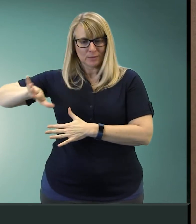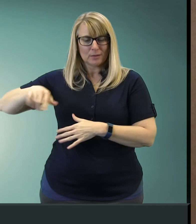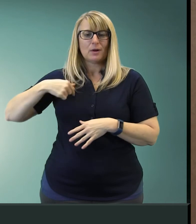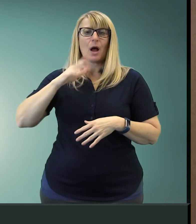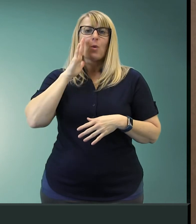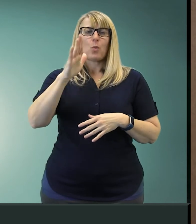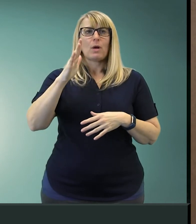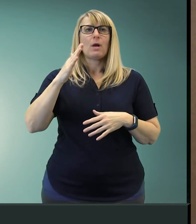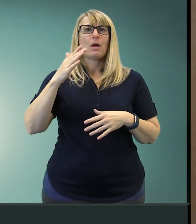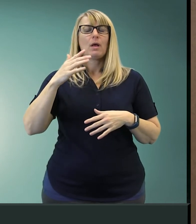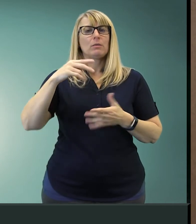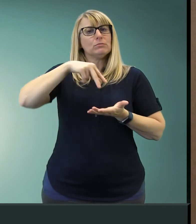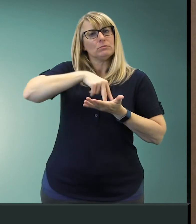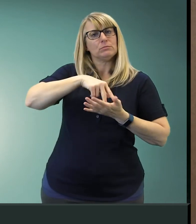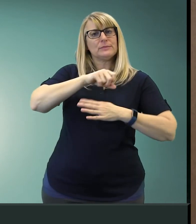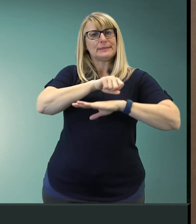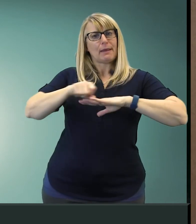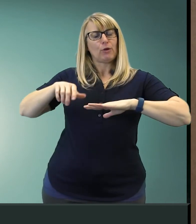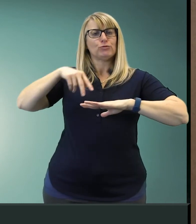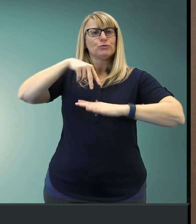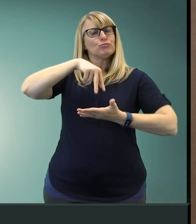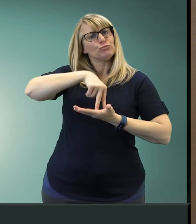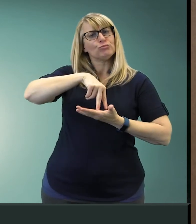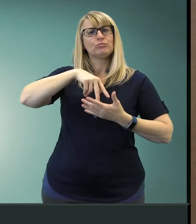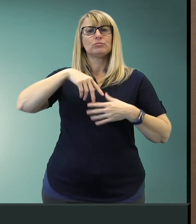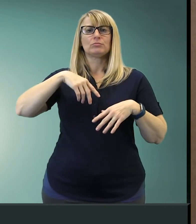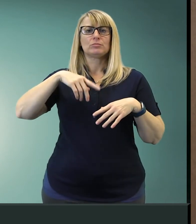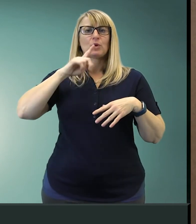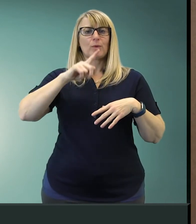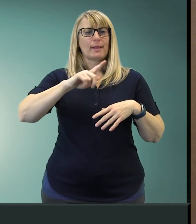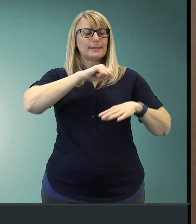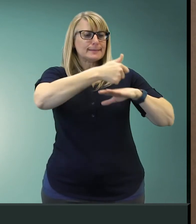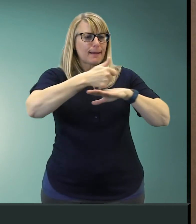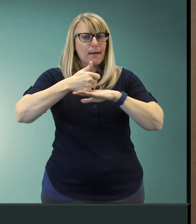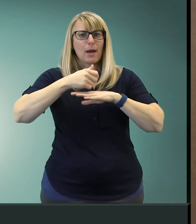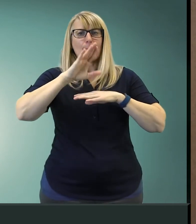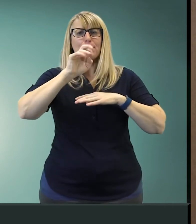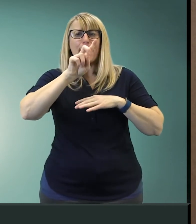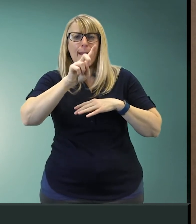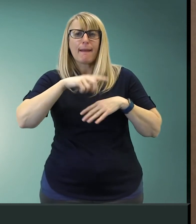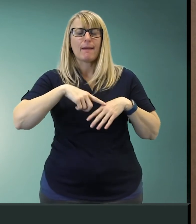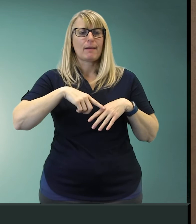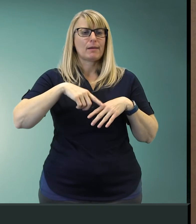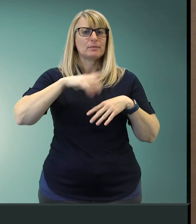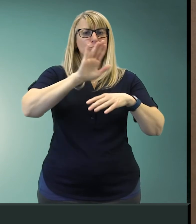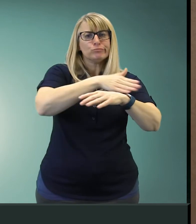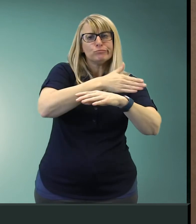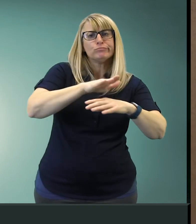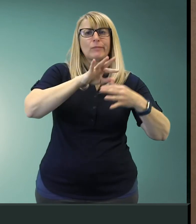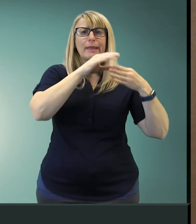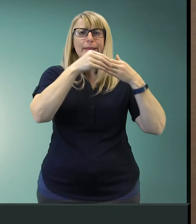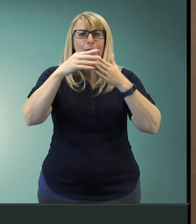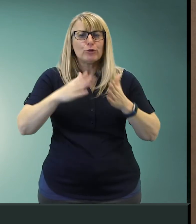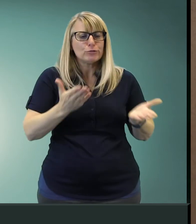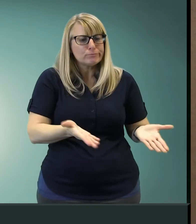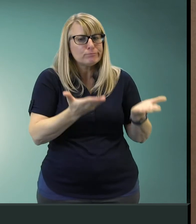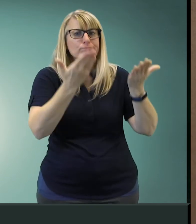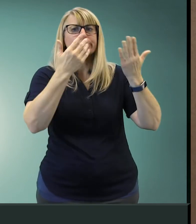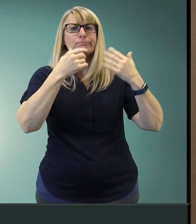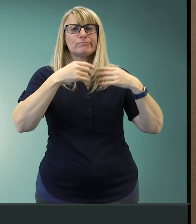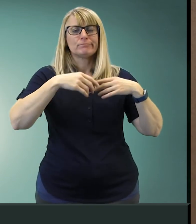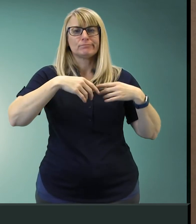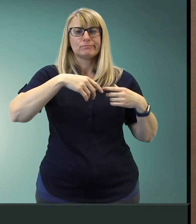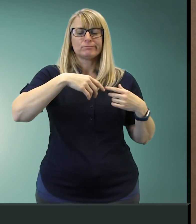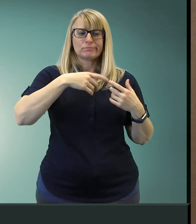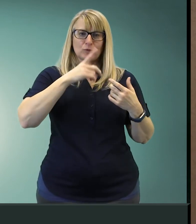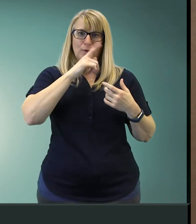I will be on stage putting together bands, their worship teams, raising up worship leaders,